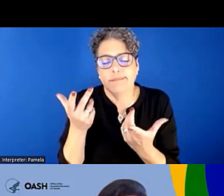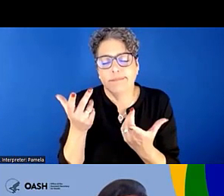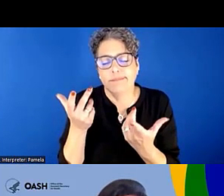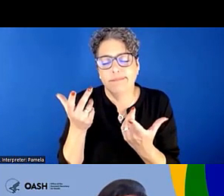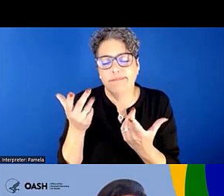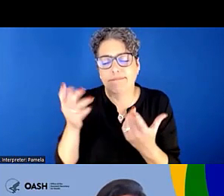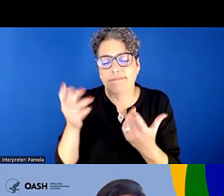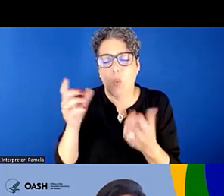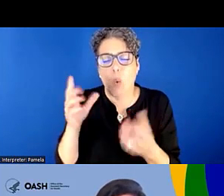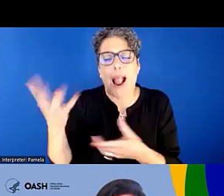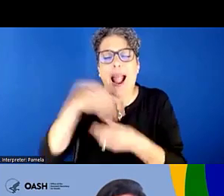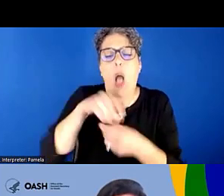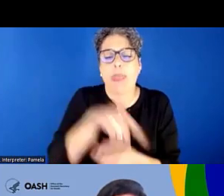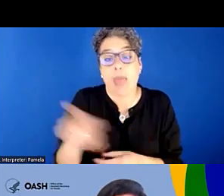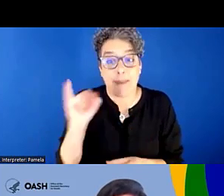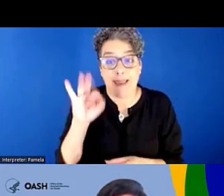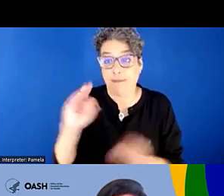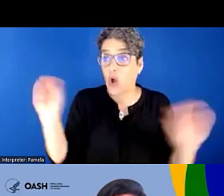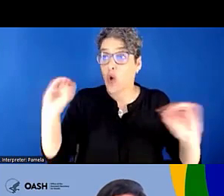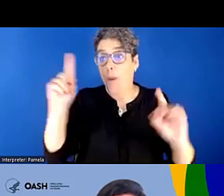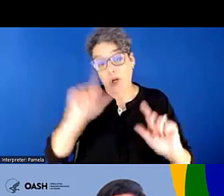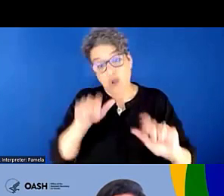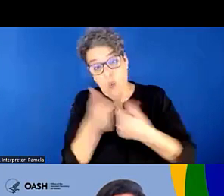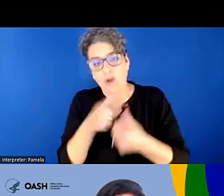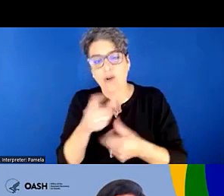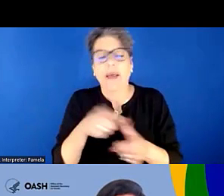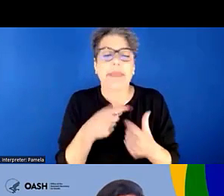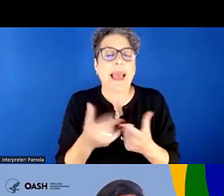and watch that this can actually lead